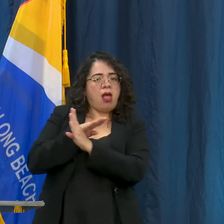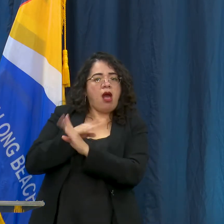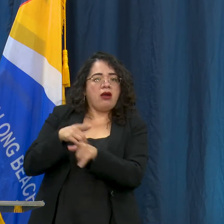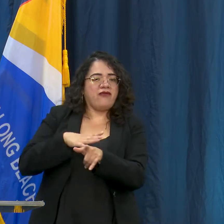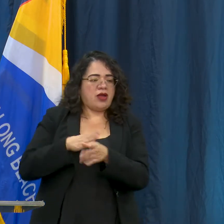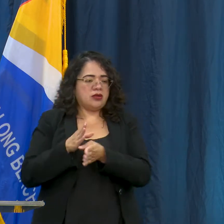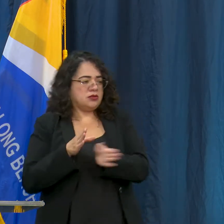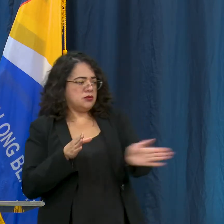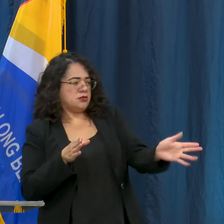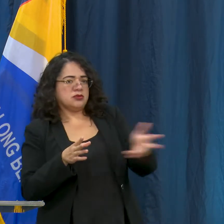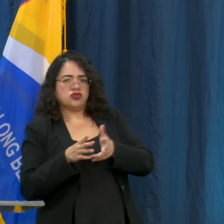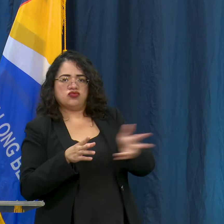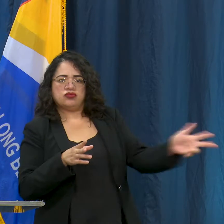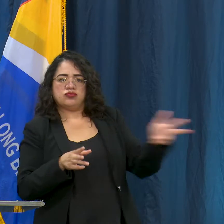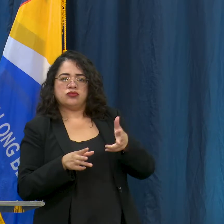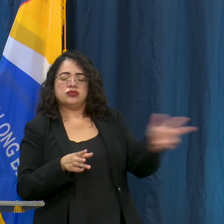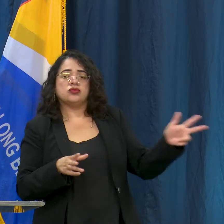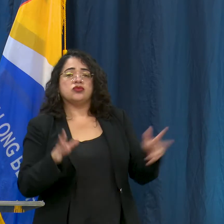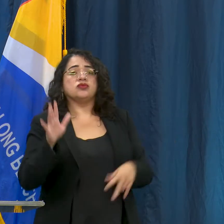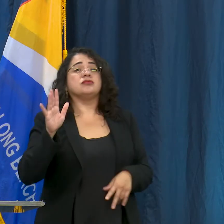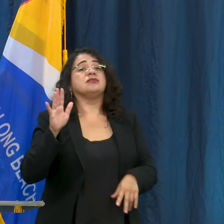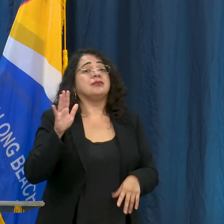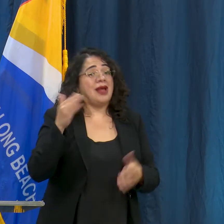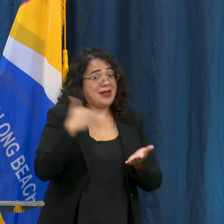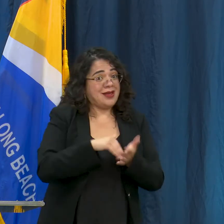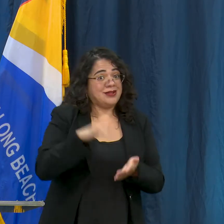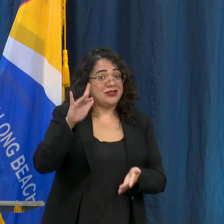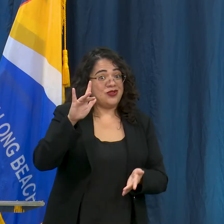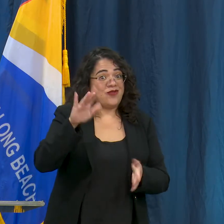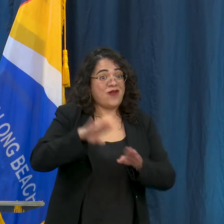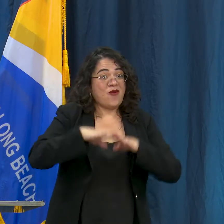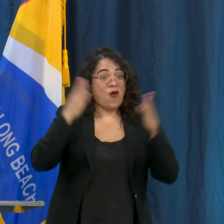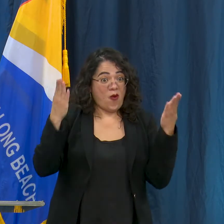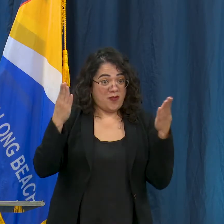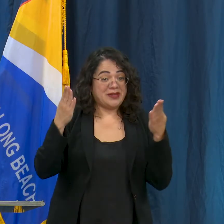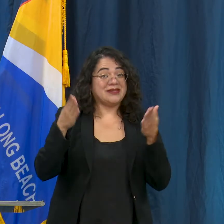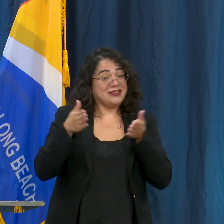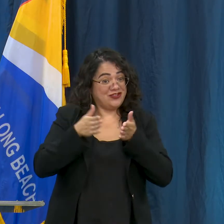launched about 25 open street projects this week which is really exciting